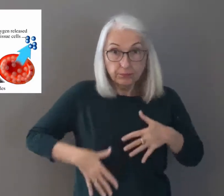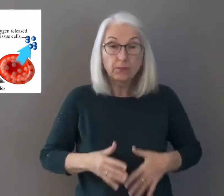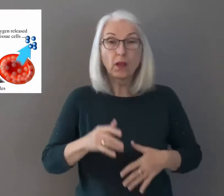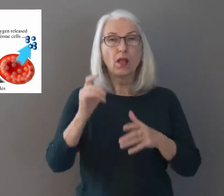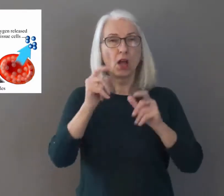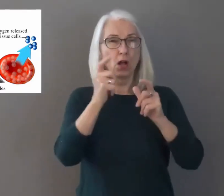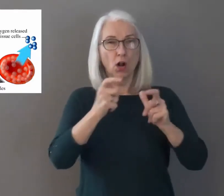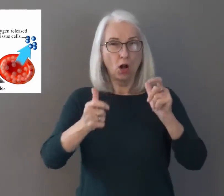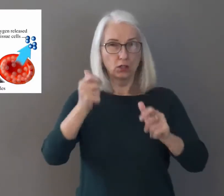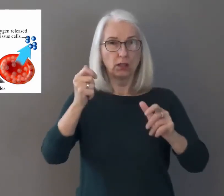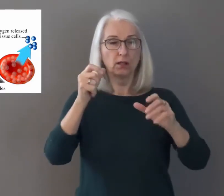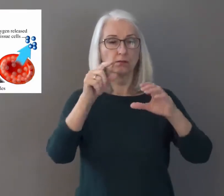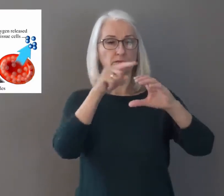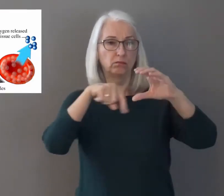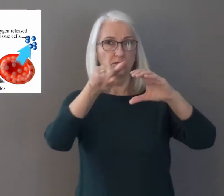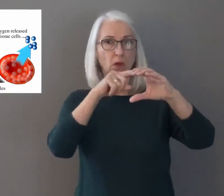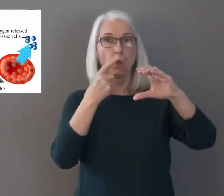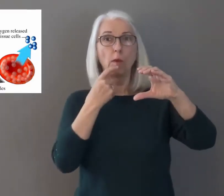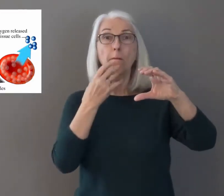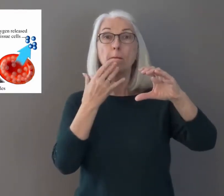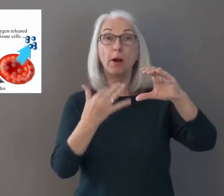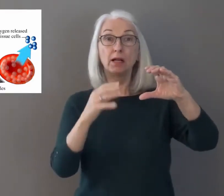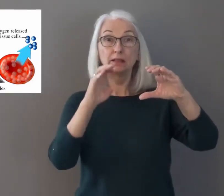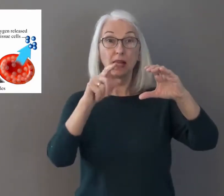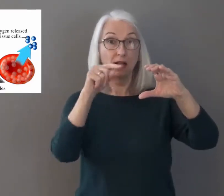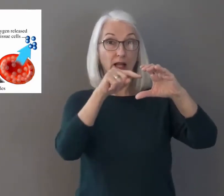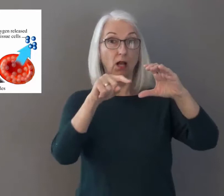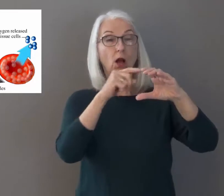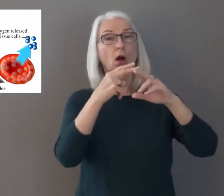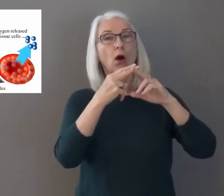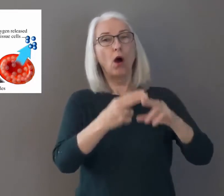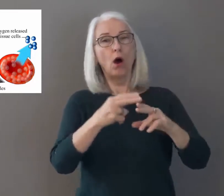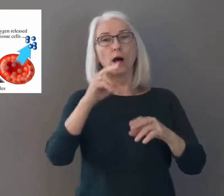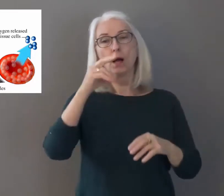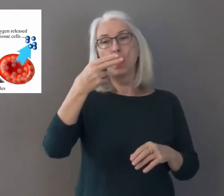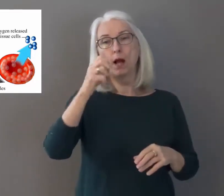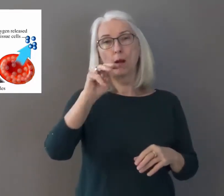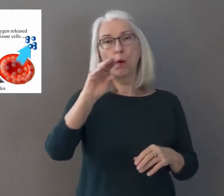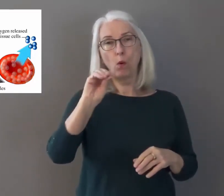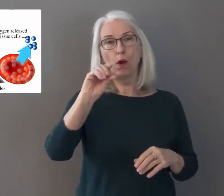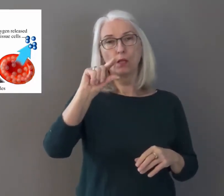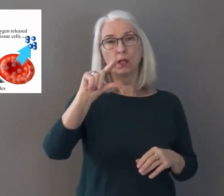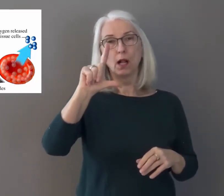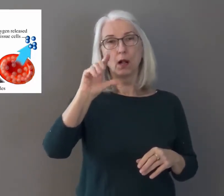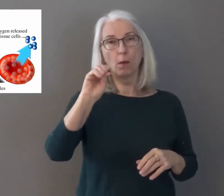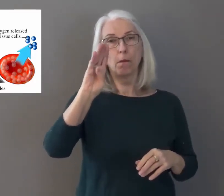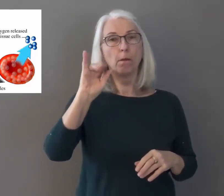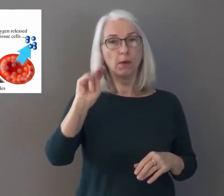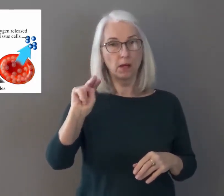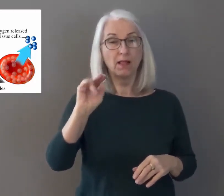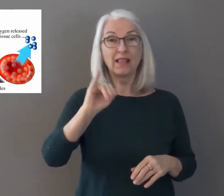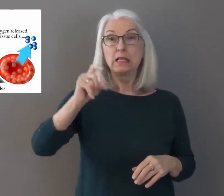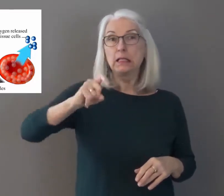The largest fraction is found red blood cells called the hemoglobin and is necessary for